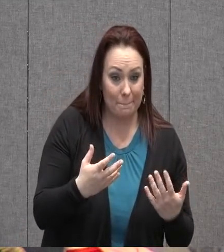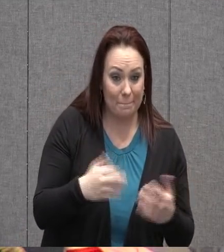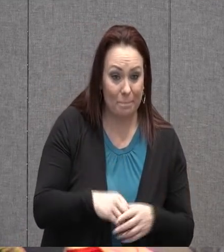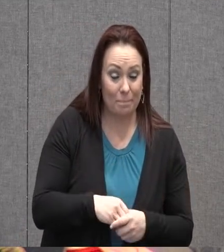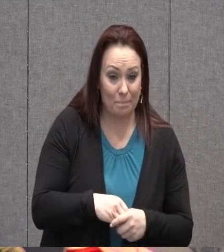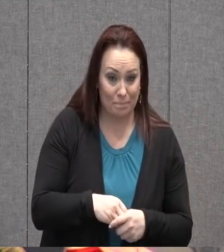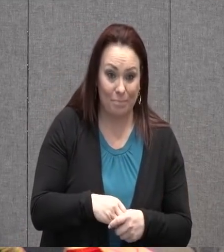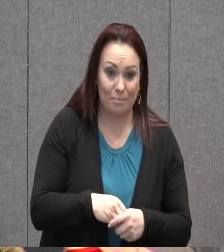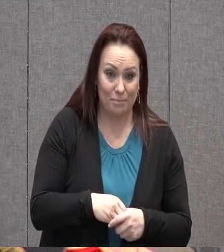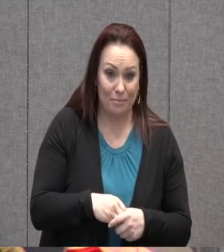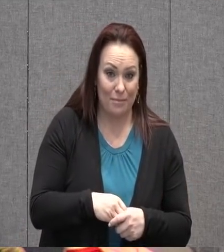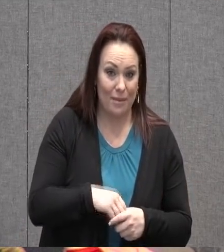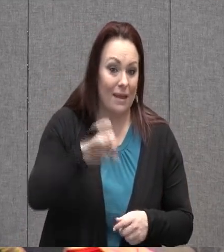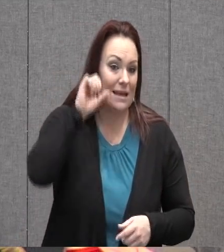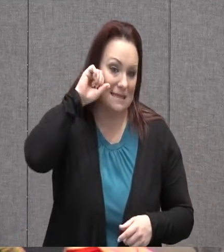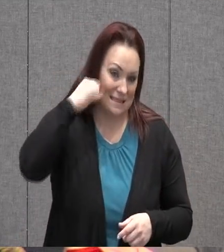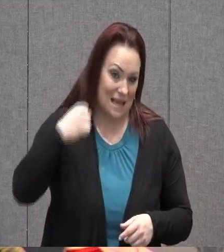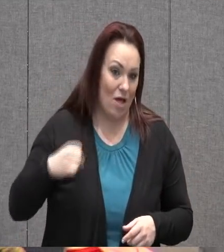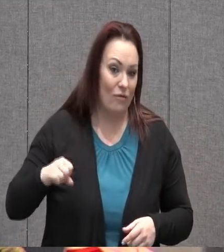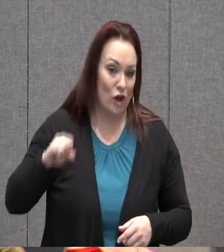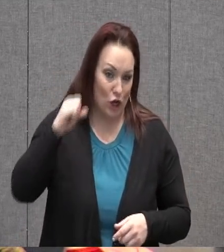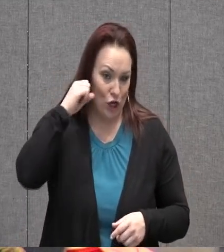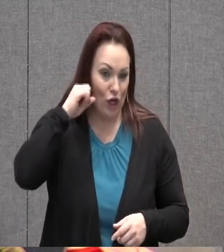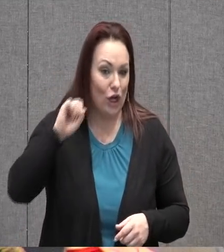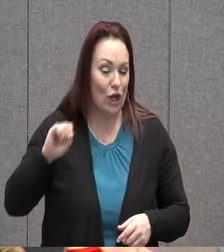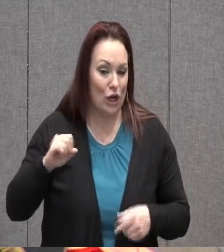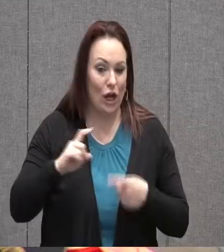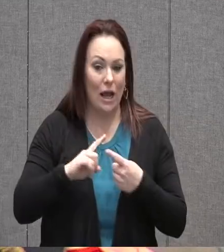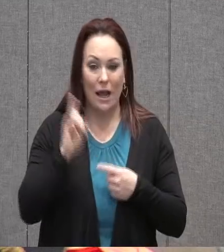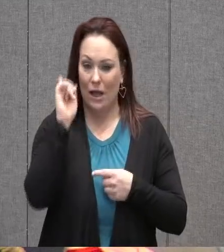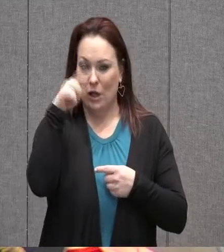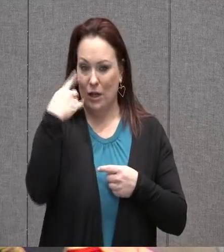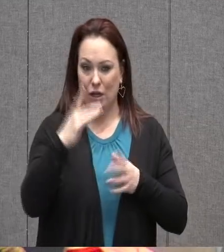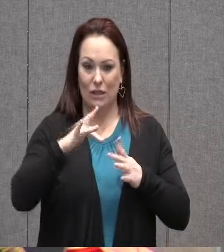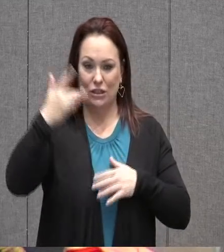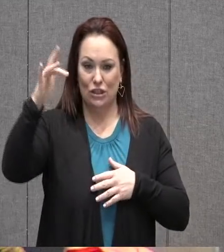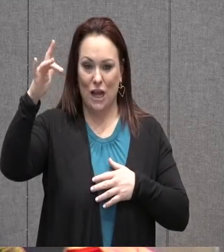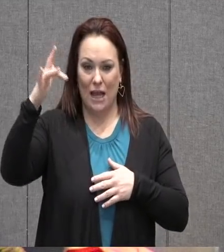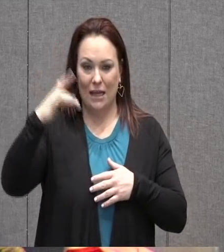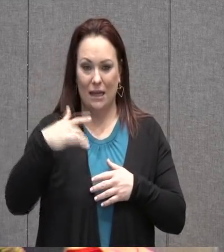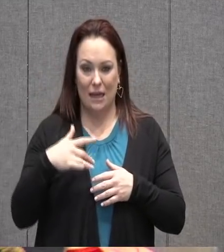This one is made out of silver and it looks shiny and silver,